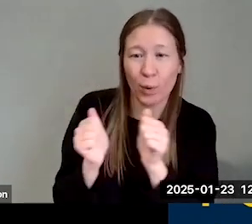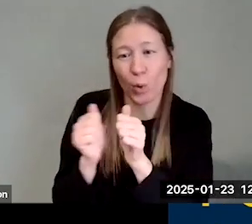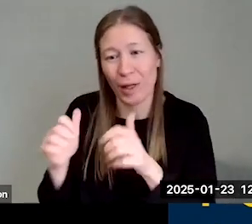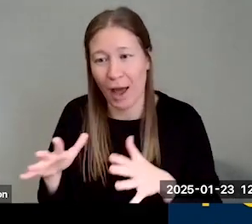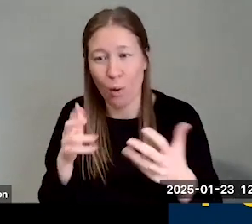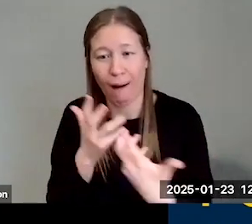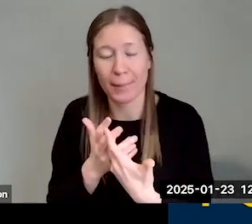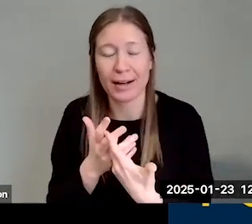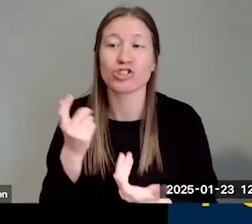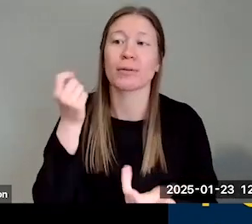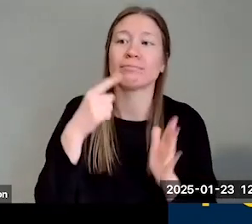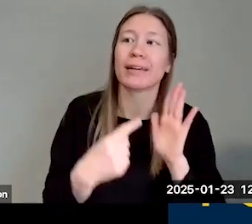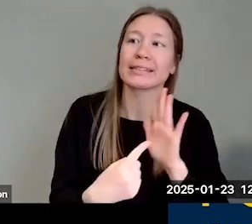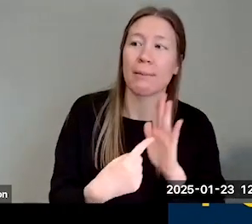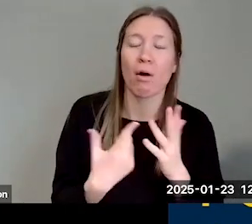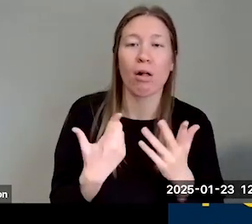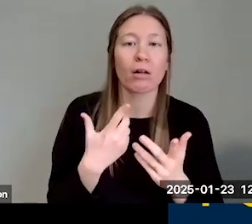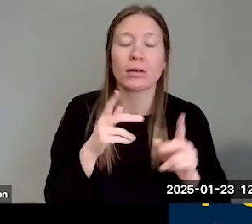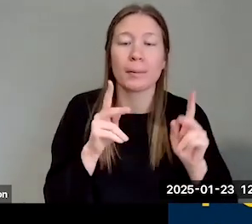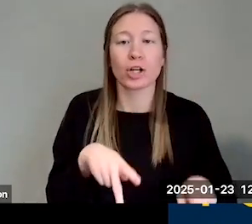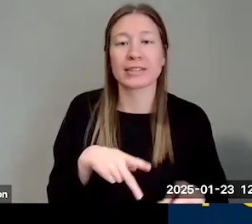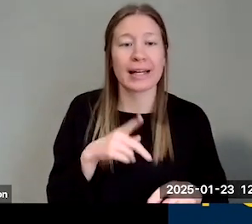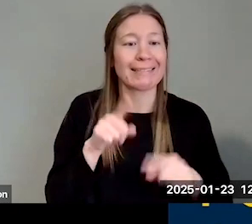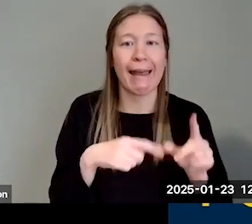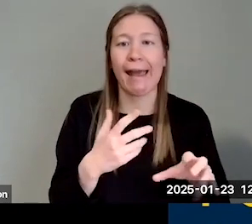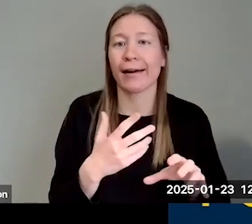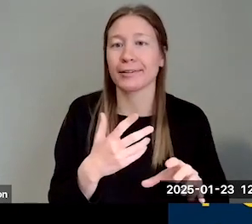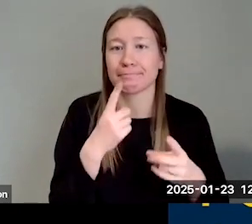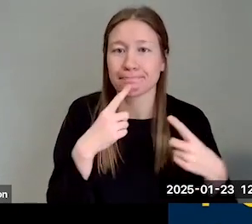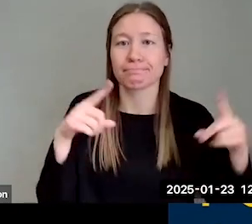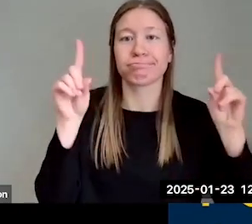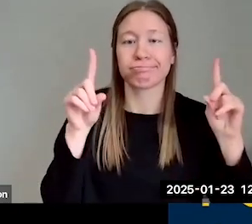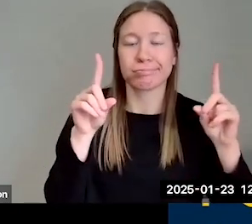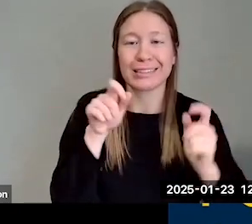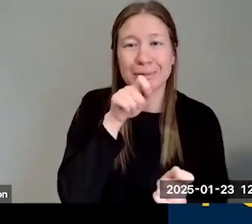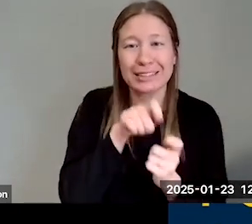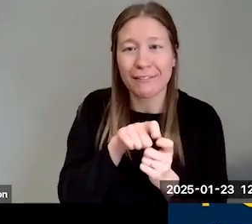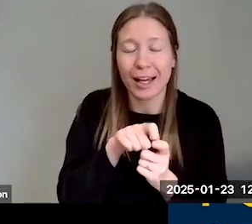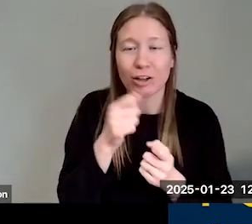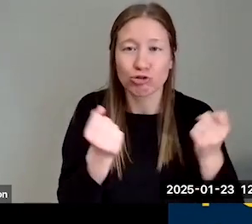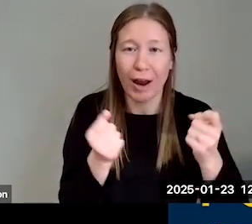to obtain a particular driver's license and they could not get that license